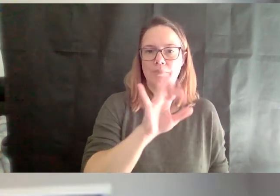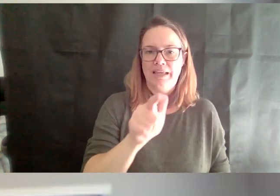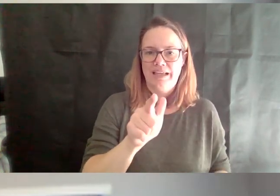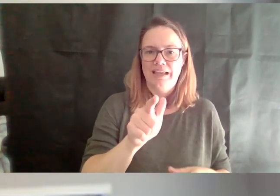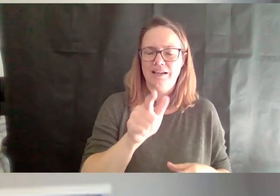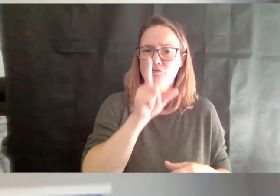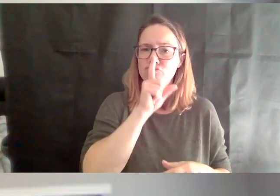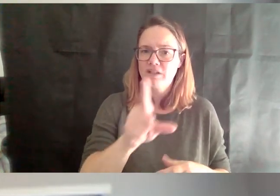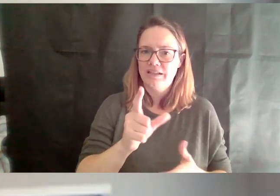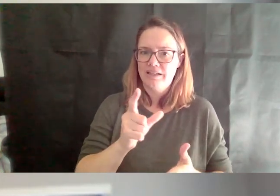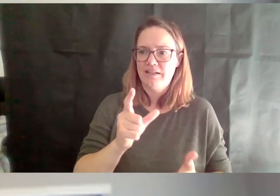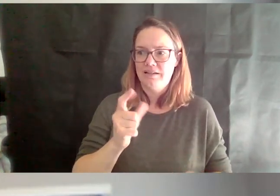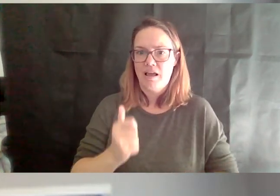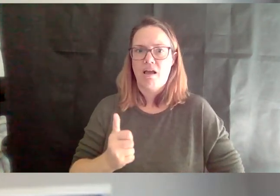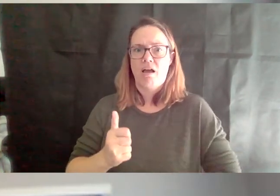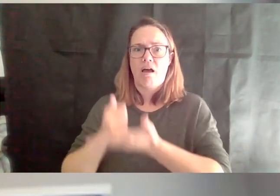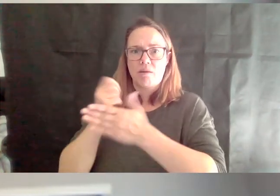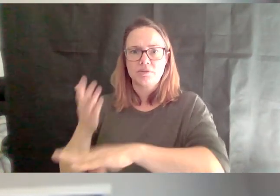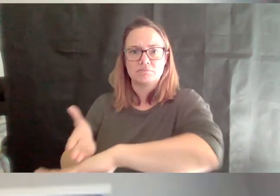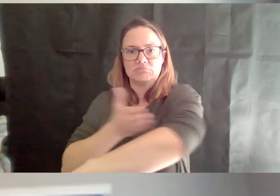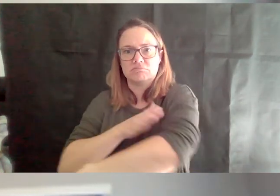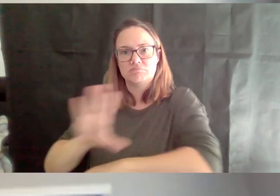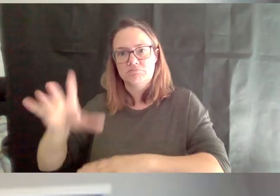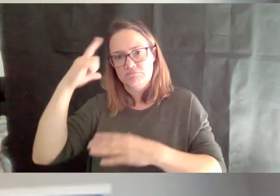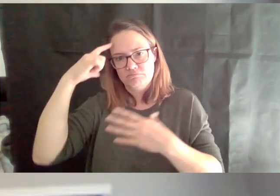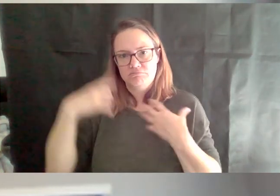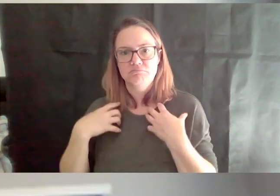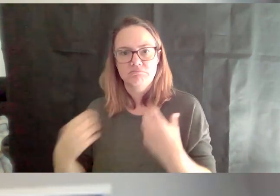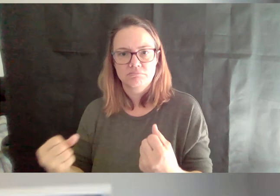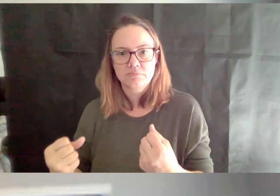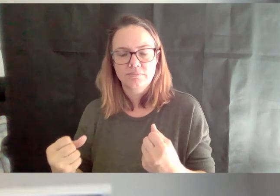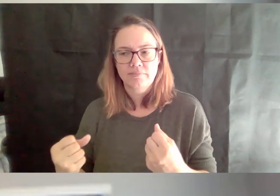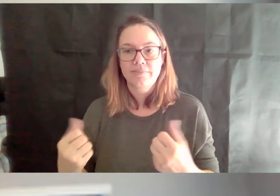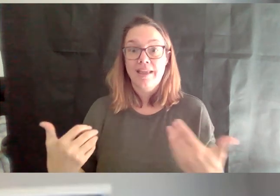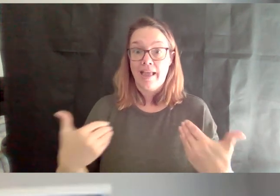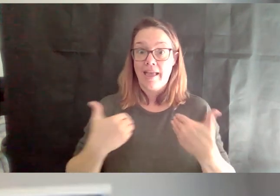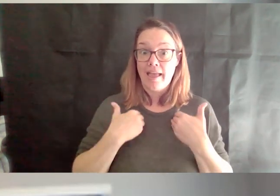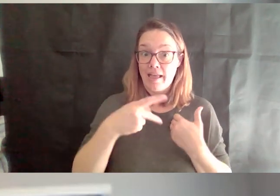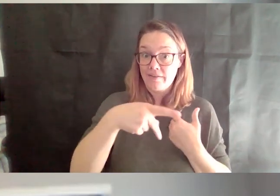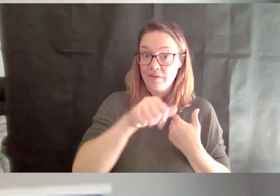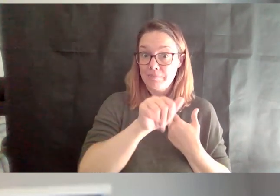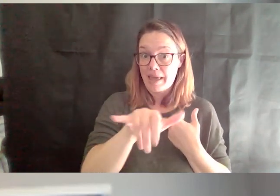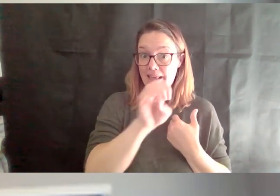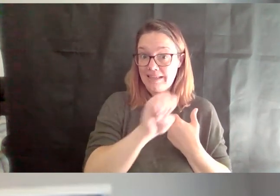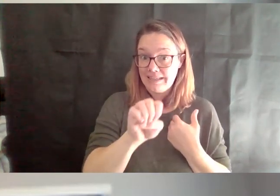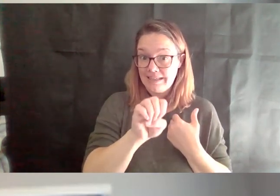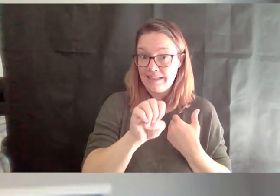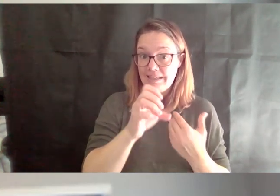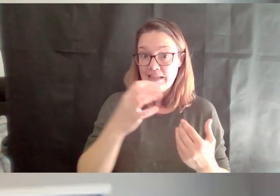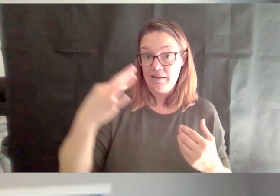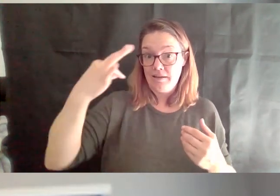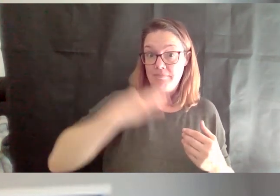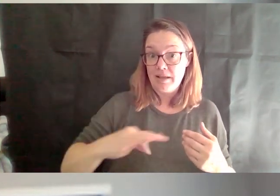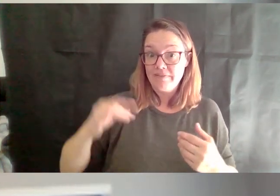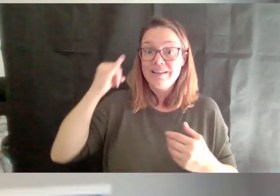So having a payee is beneficial for clients that are currently overwhelmed by managing their mental health.